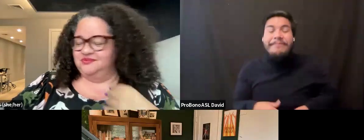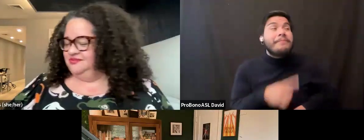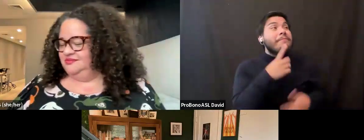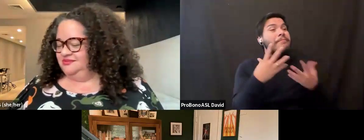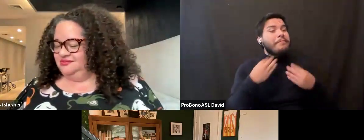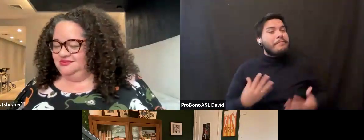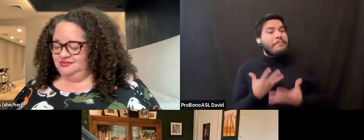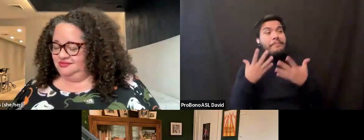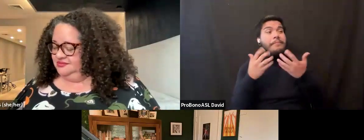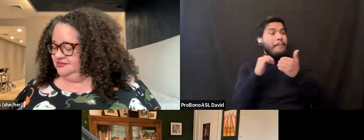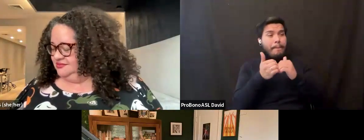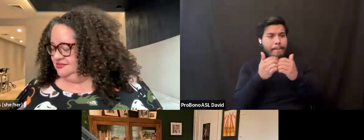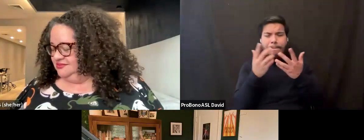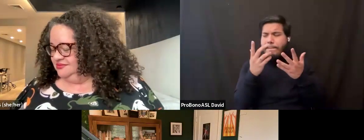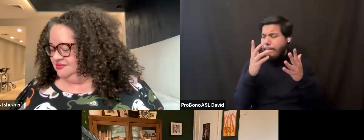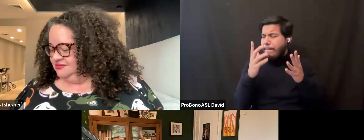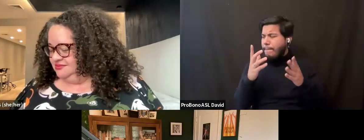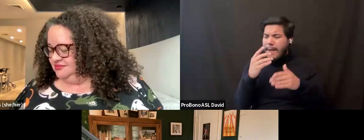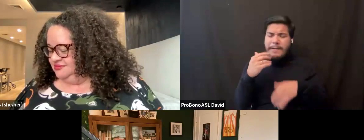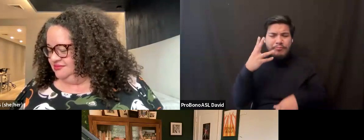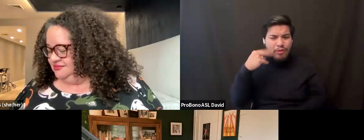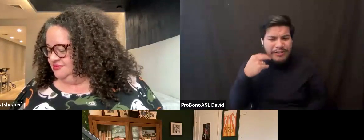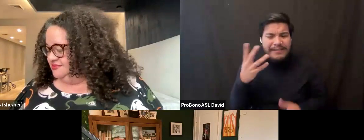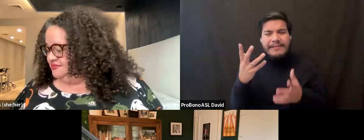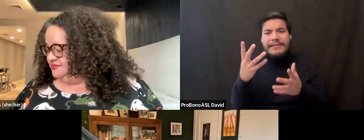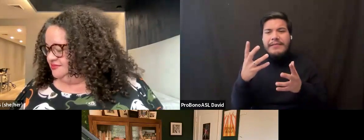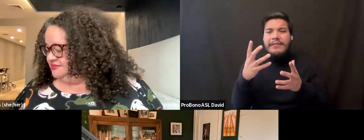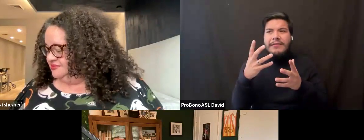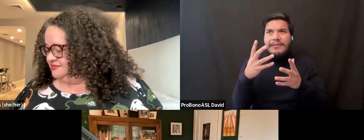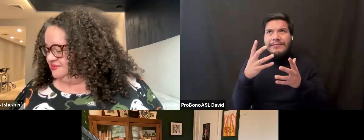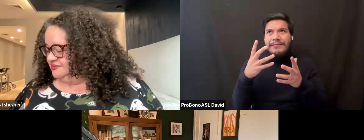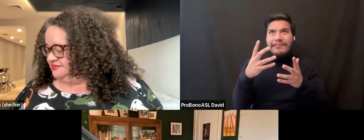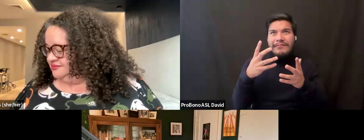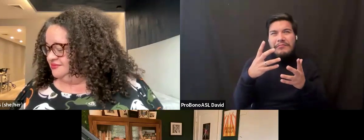I went through a phase of taking lots of profile pictures of my shadow,